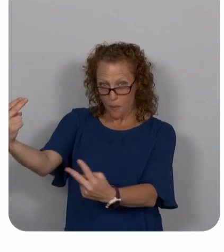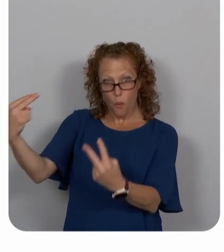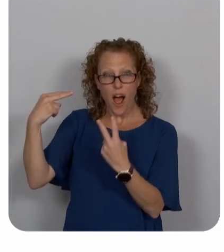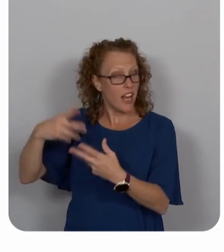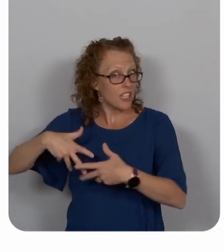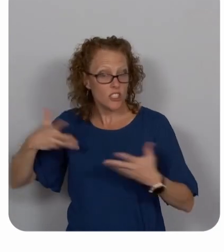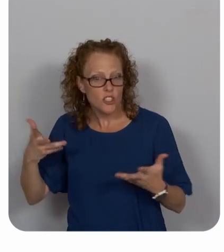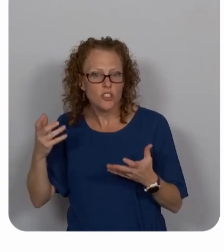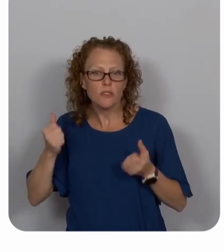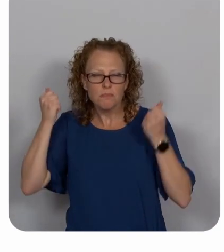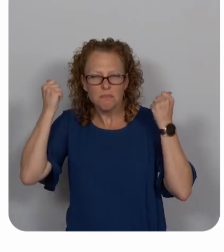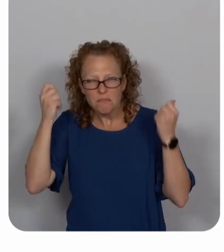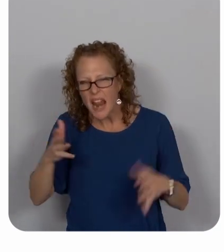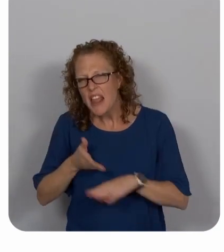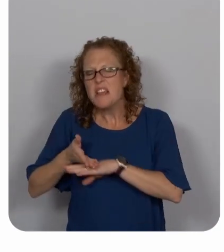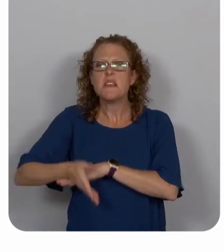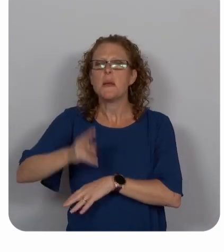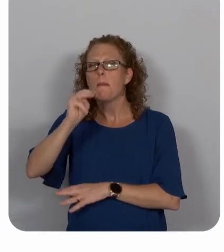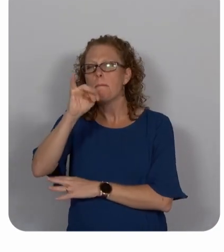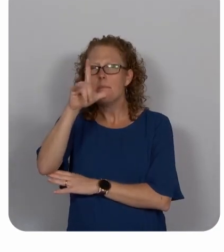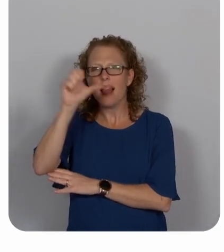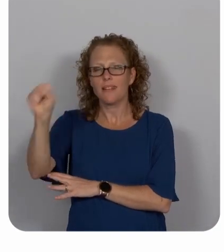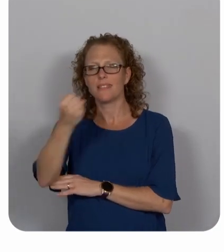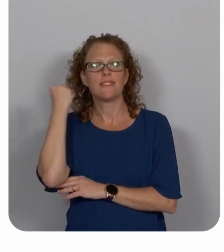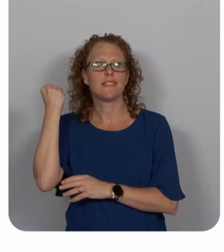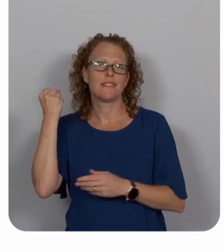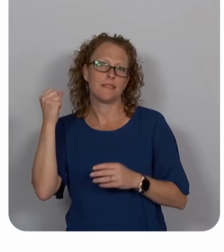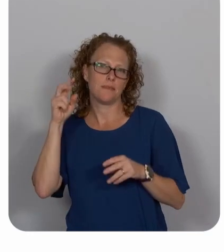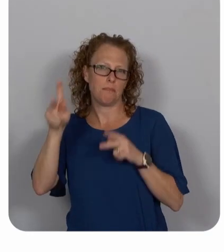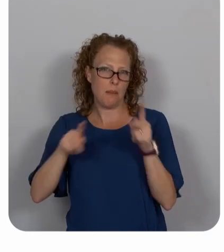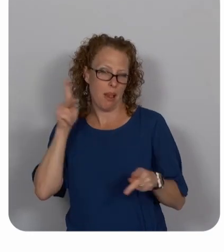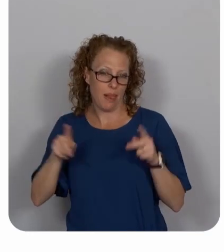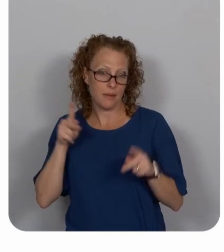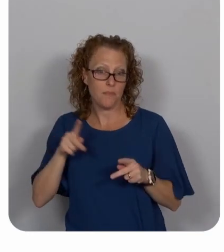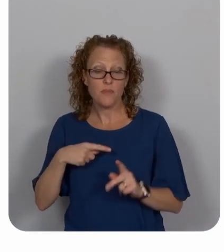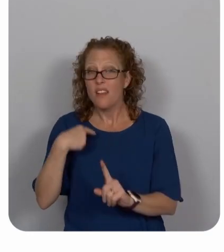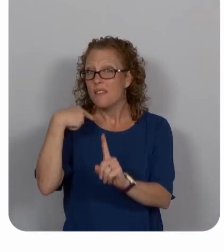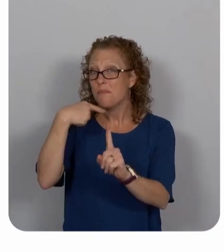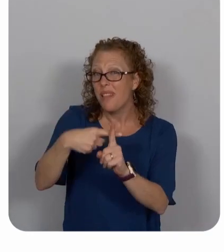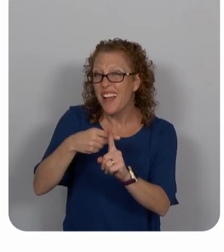Our various retail formats serve over 250 million shoppers every year.